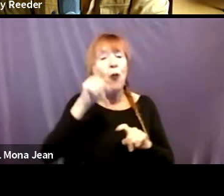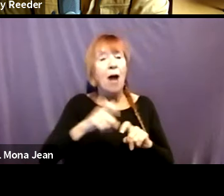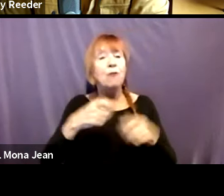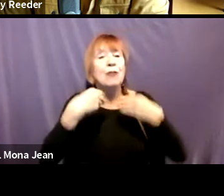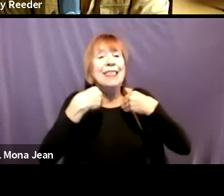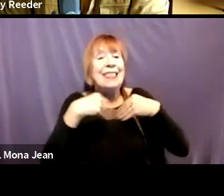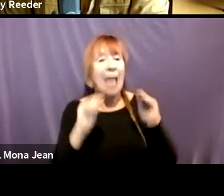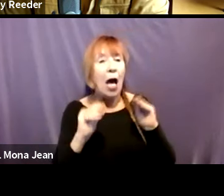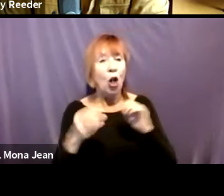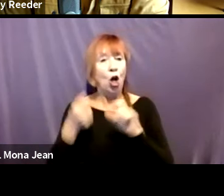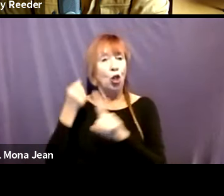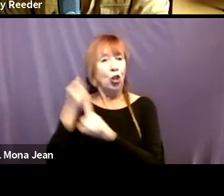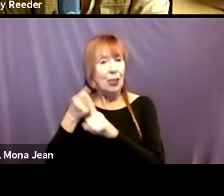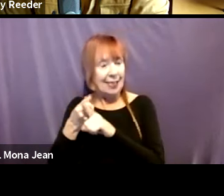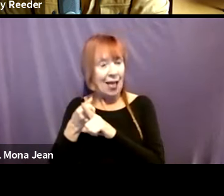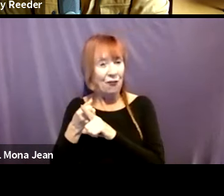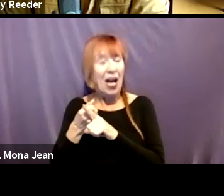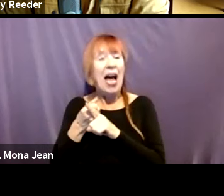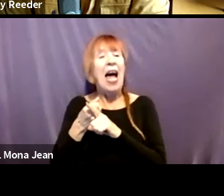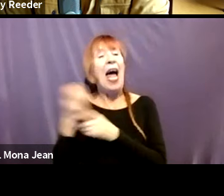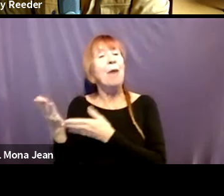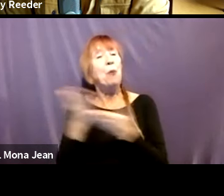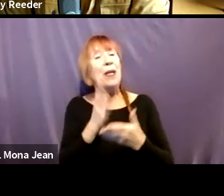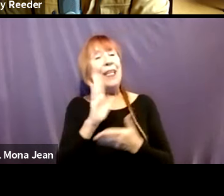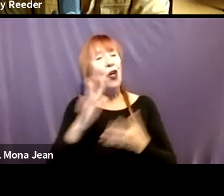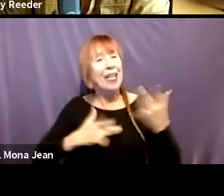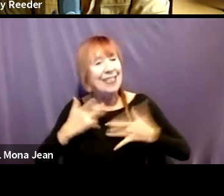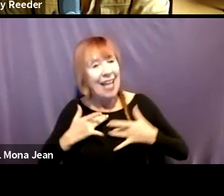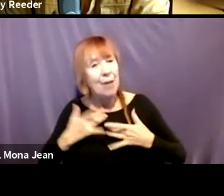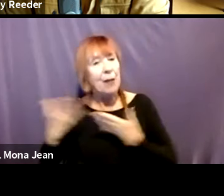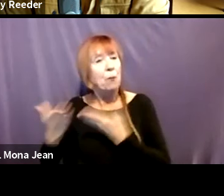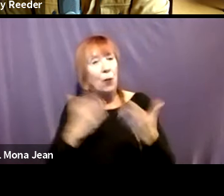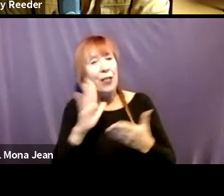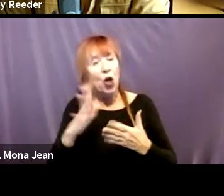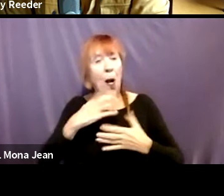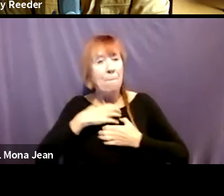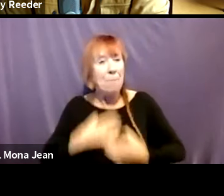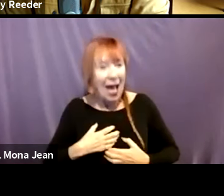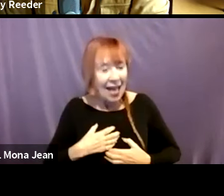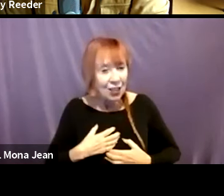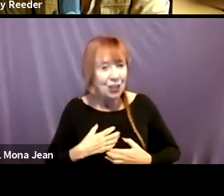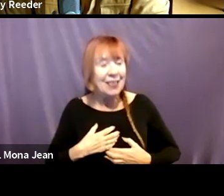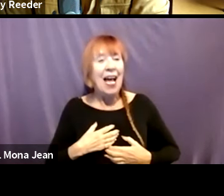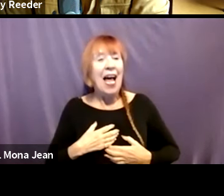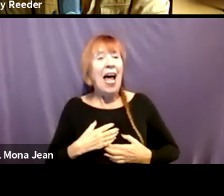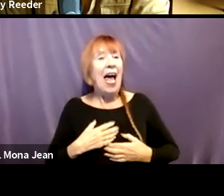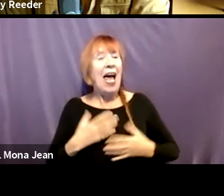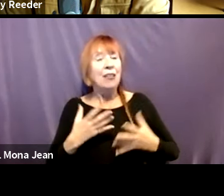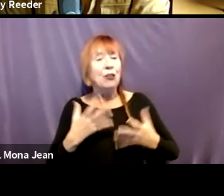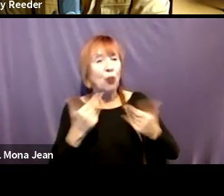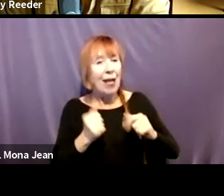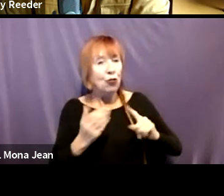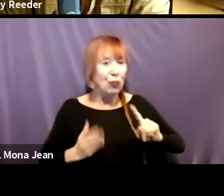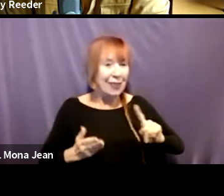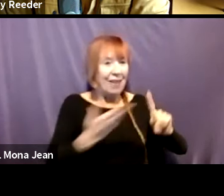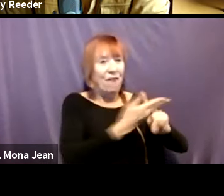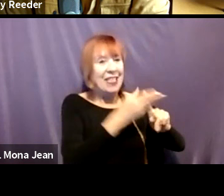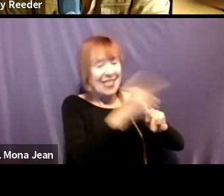but just bringing your excitement and passion, and laying out the story in a way that gets them as excited as you are about, is how you want to leave the room.